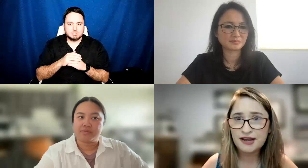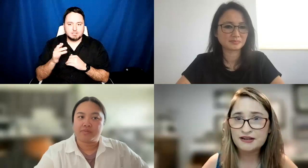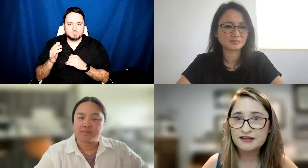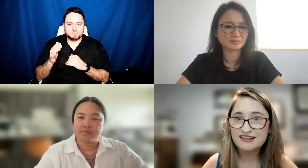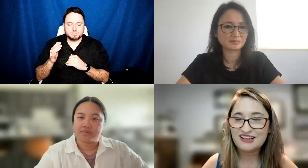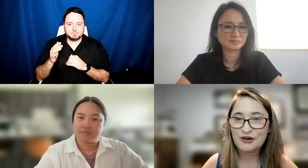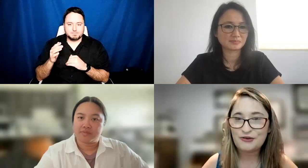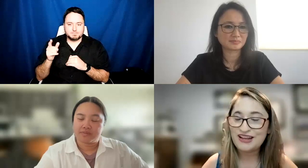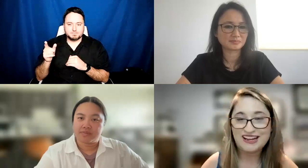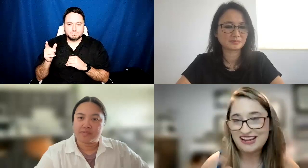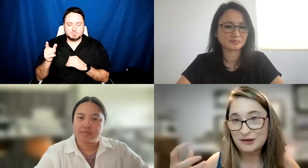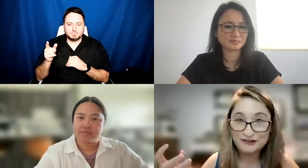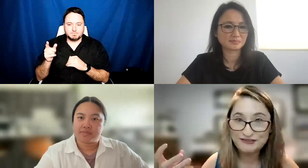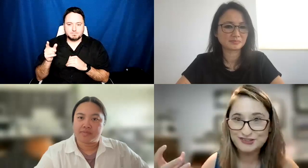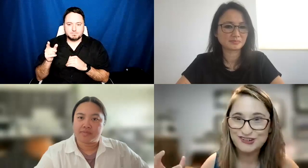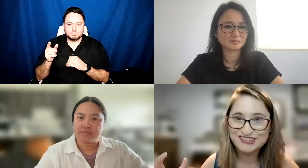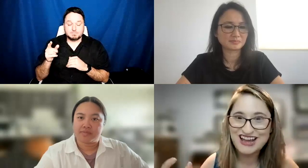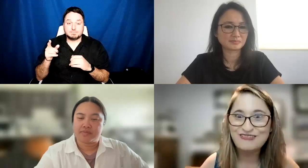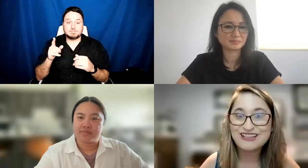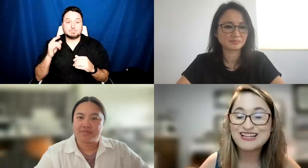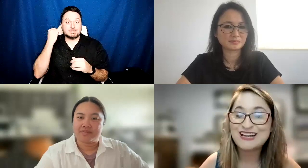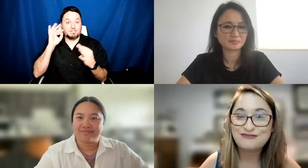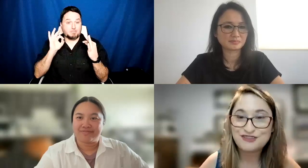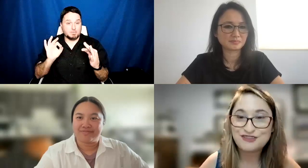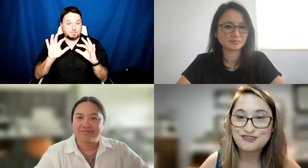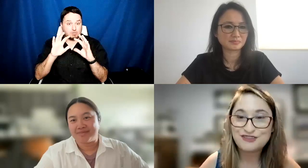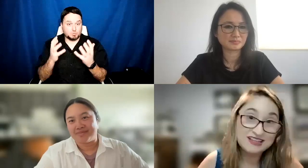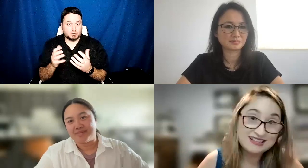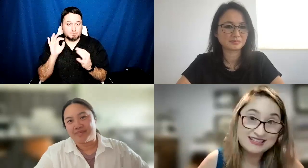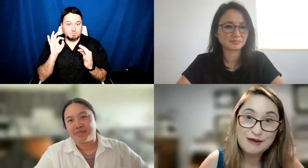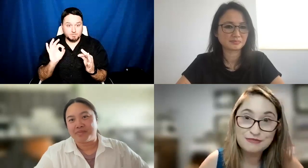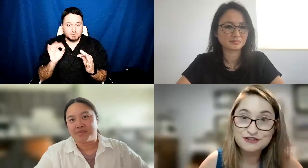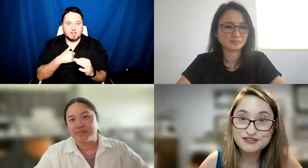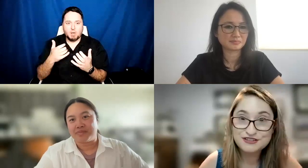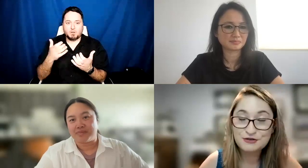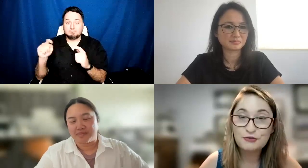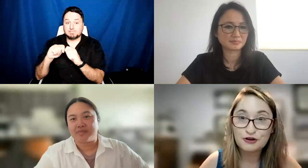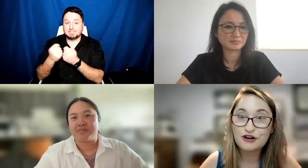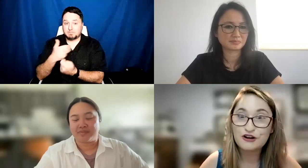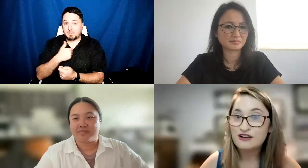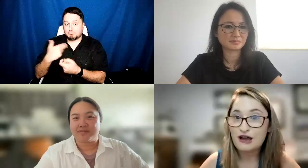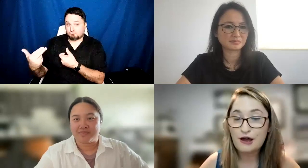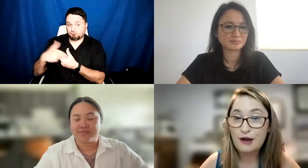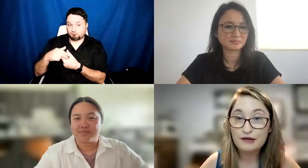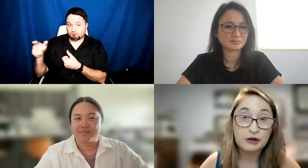And you know, in a perfect world, I would love to bring on team members who were,